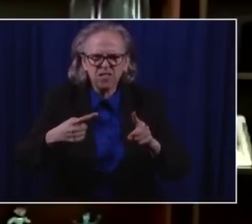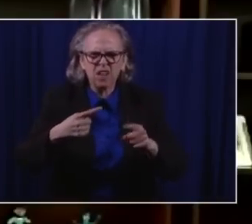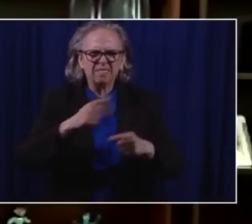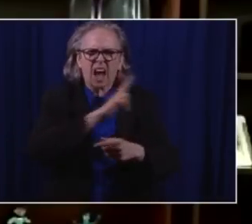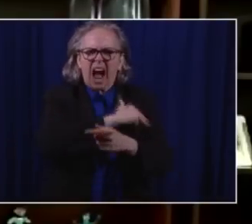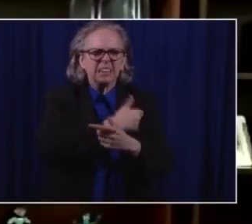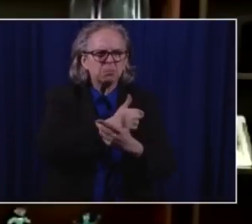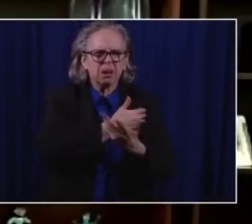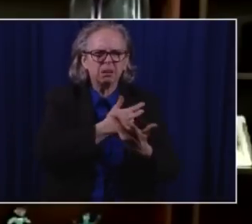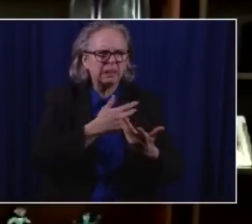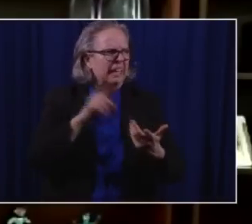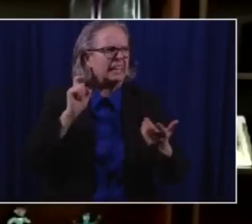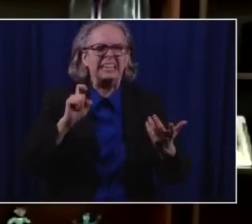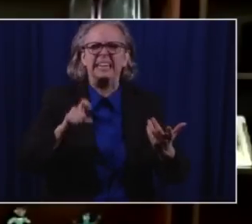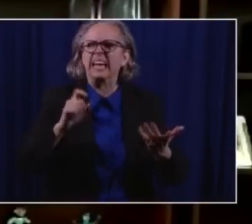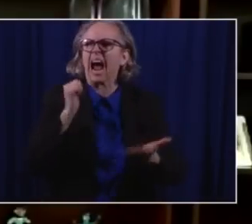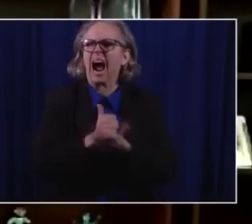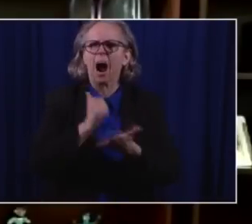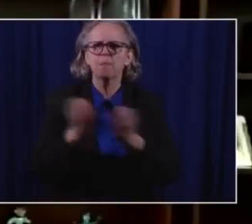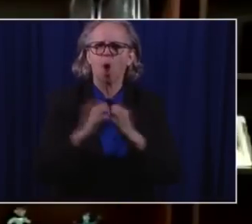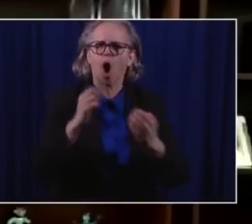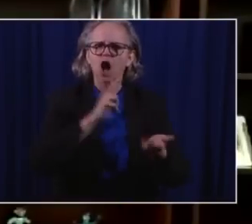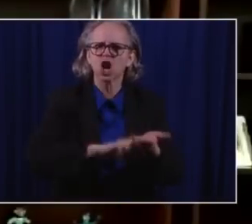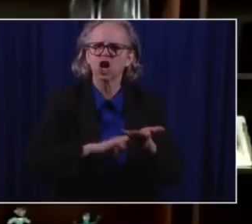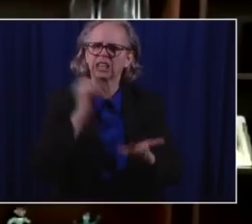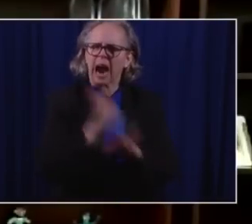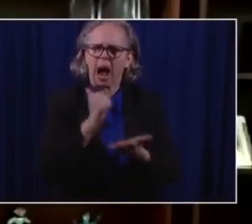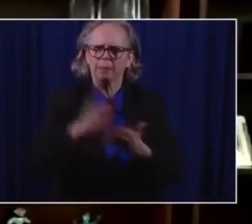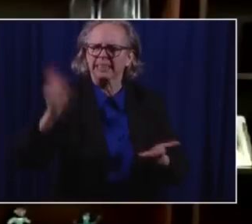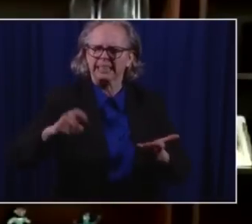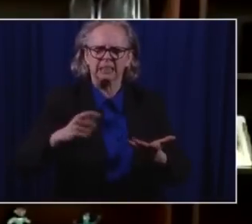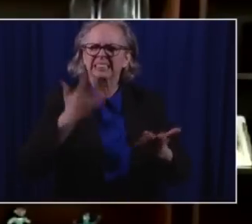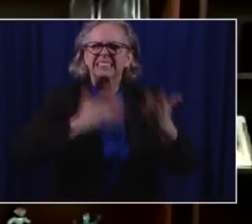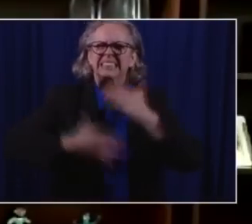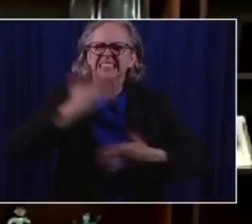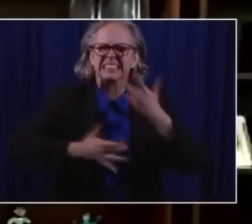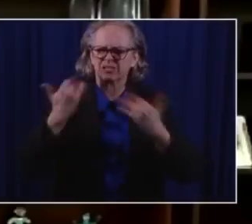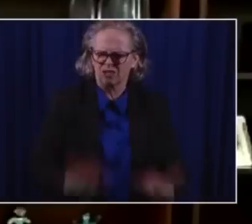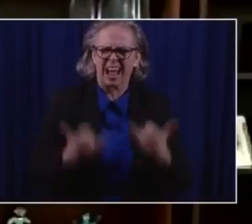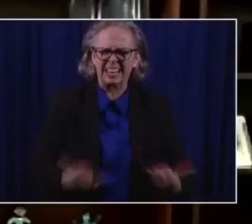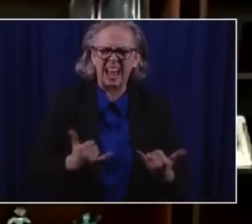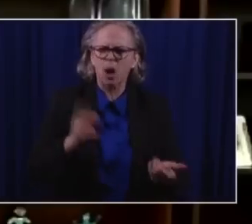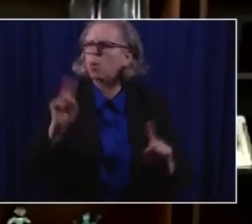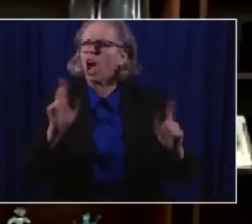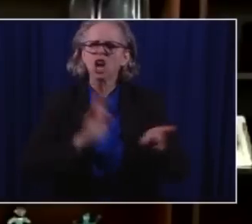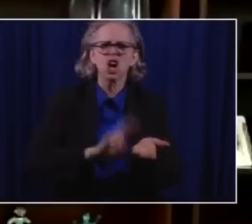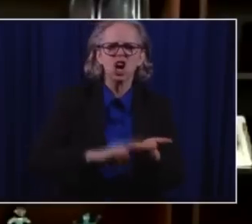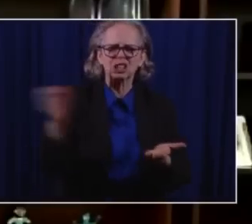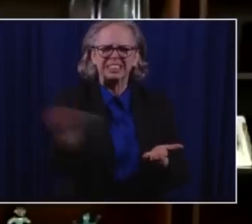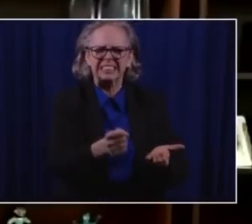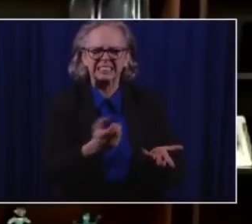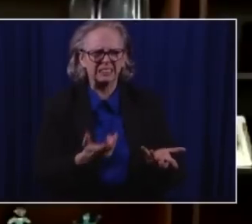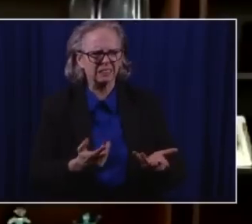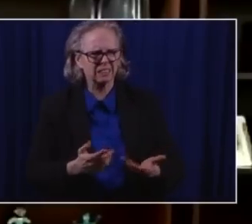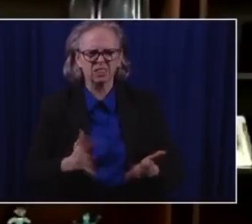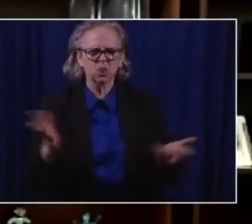stretched, especially the nursing in region, 3 for example today over nearly half of the hospitals are reporting us to a nursing shortage.